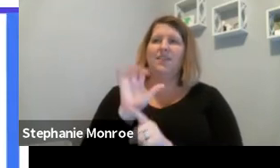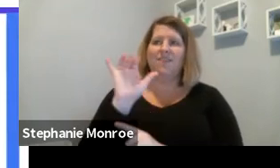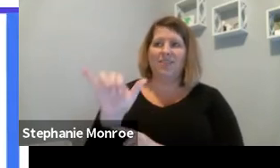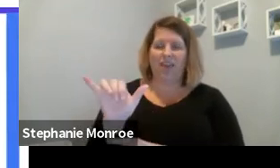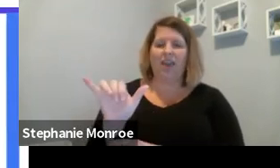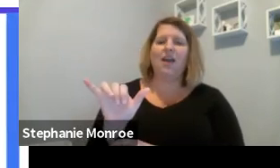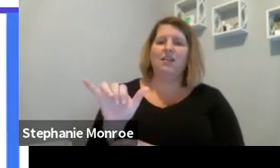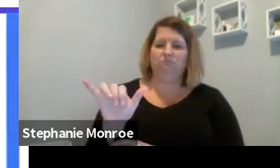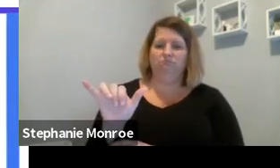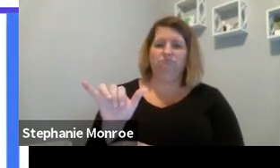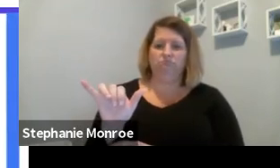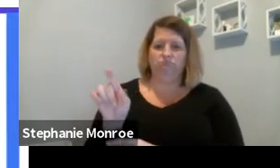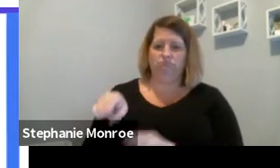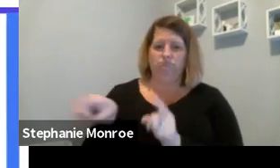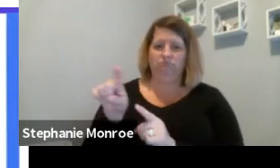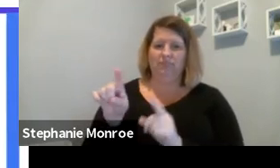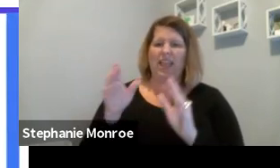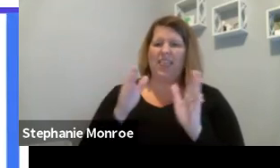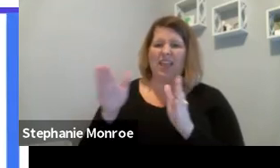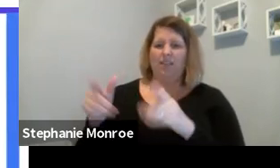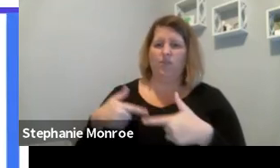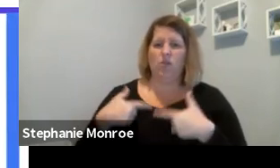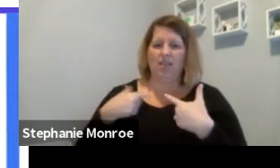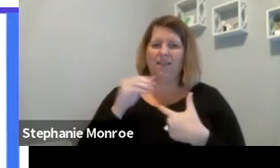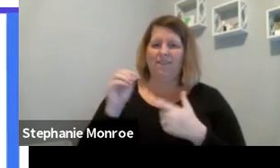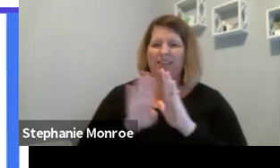of interpersonal violence and victimization